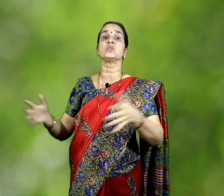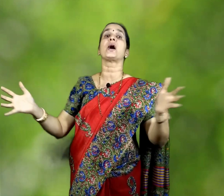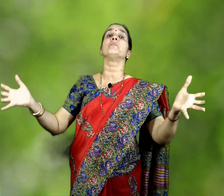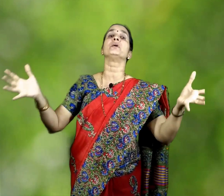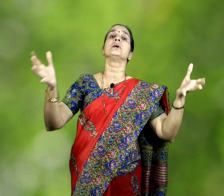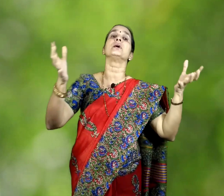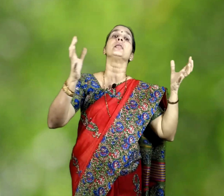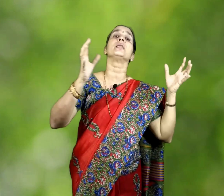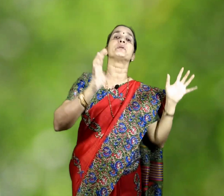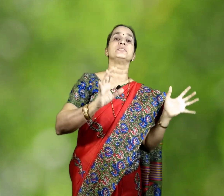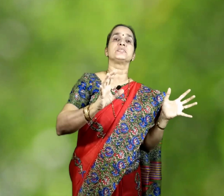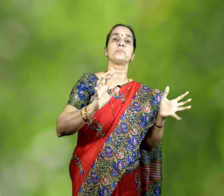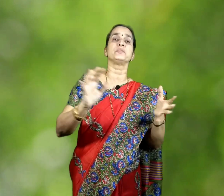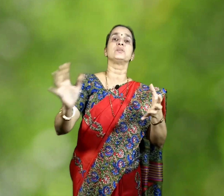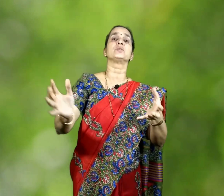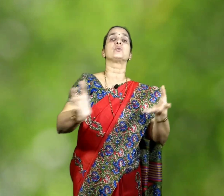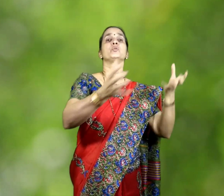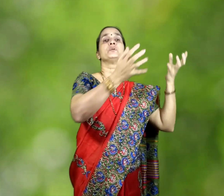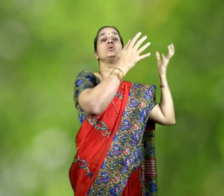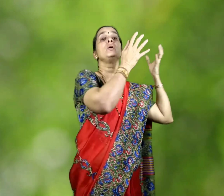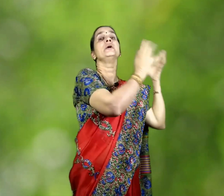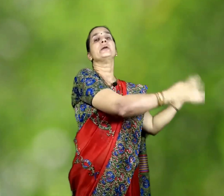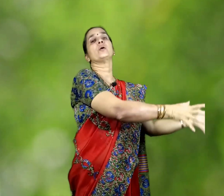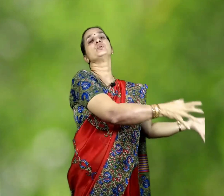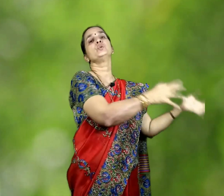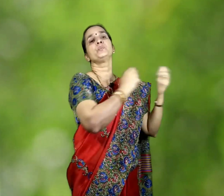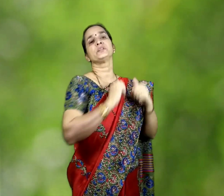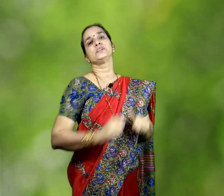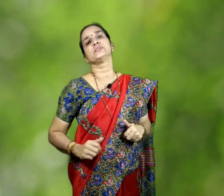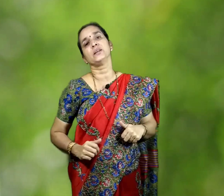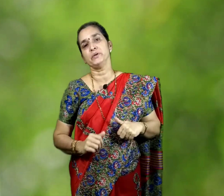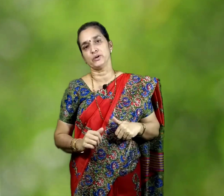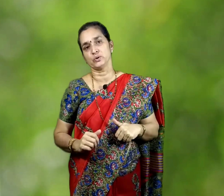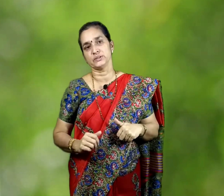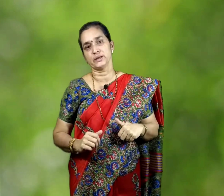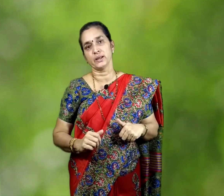transported to other areas by people for treatment purpose